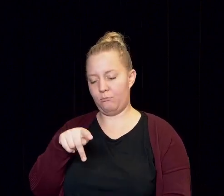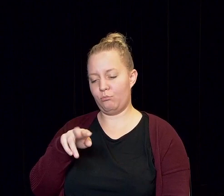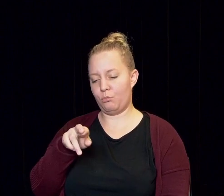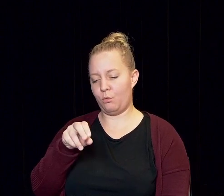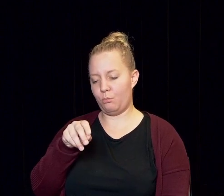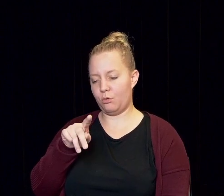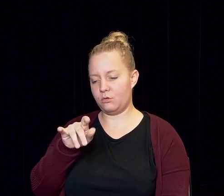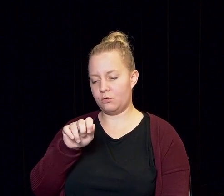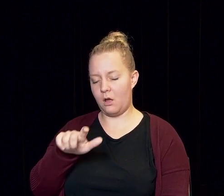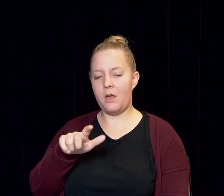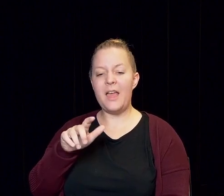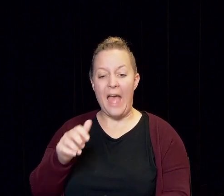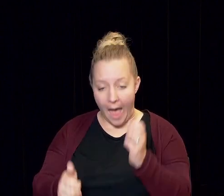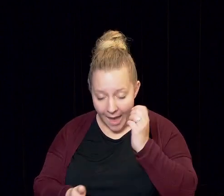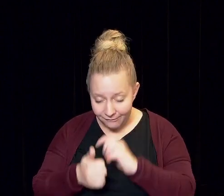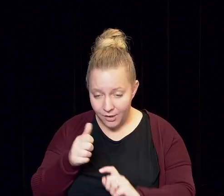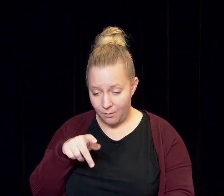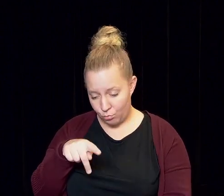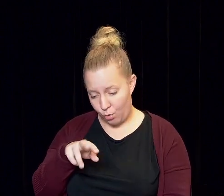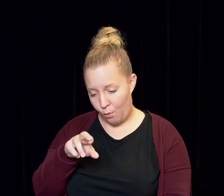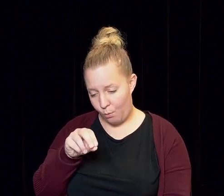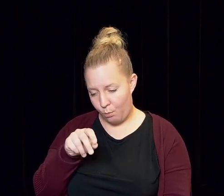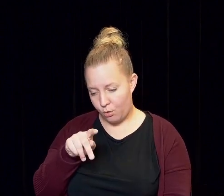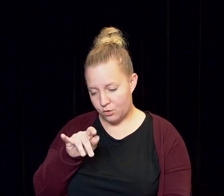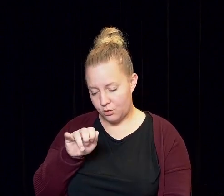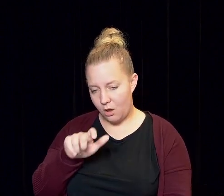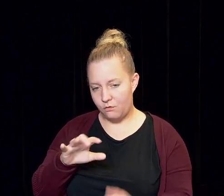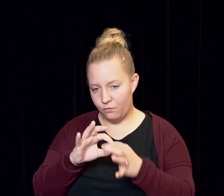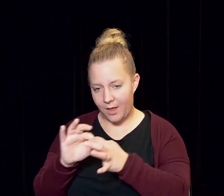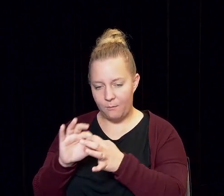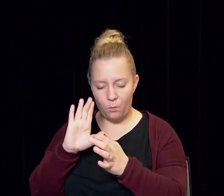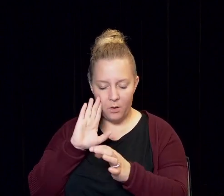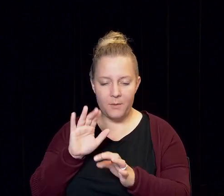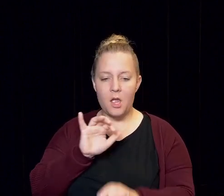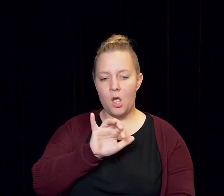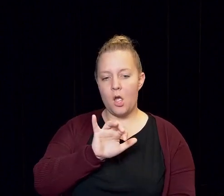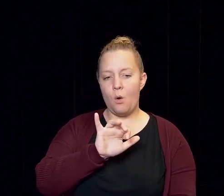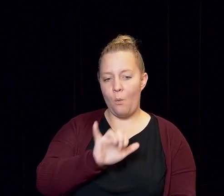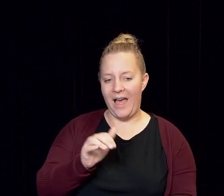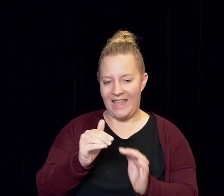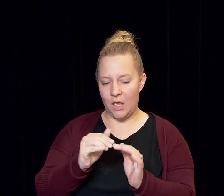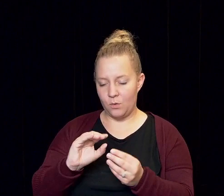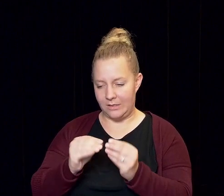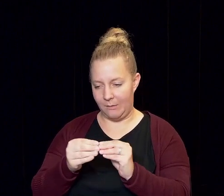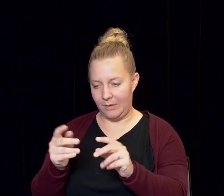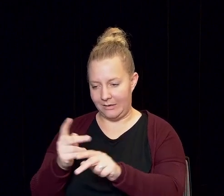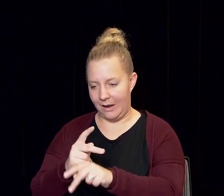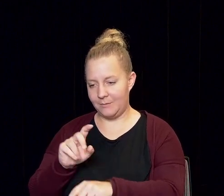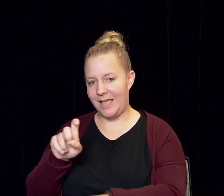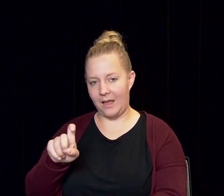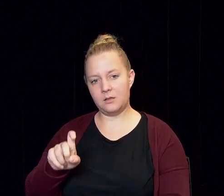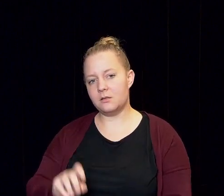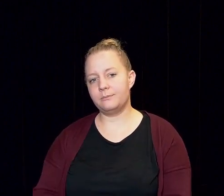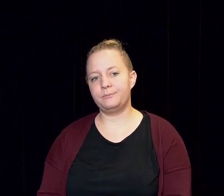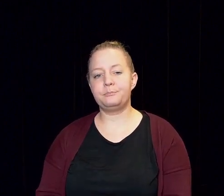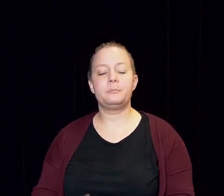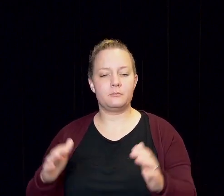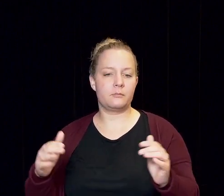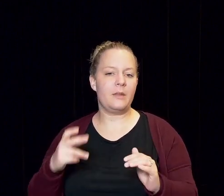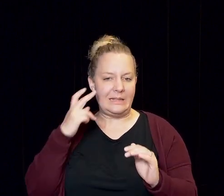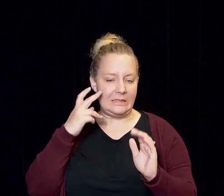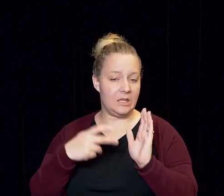proportional relationship will just be y equals a number times x. Okay, you've seen all your examples.